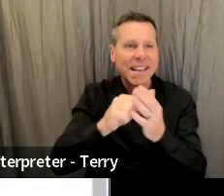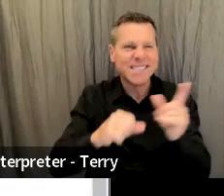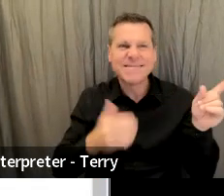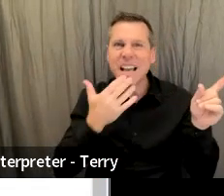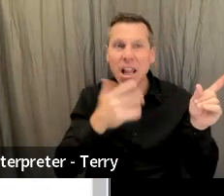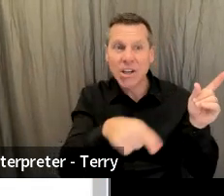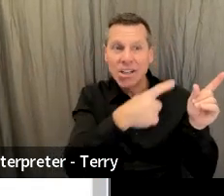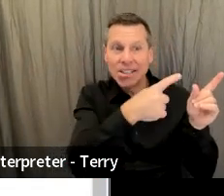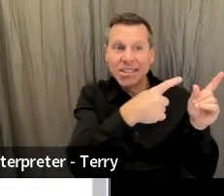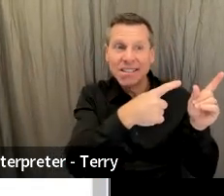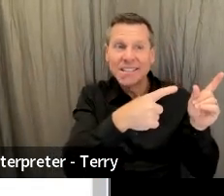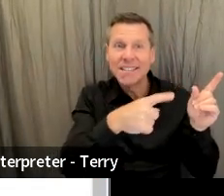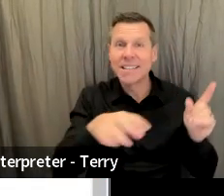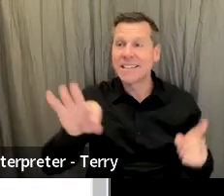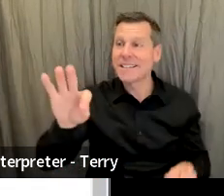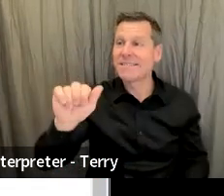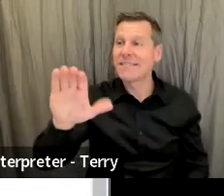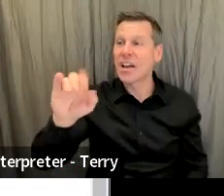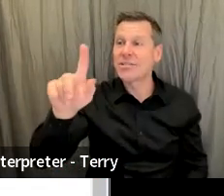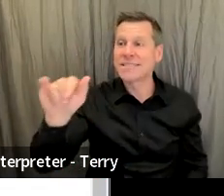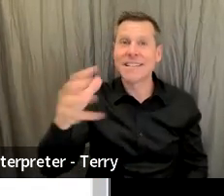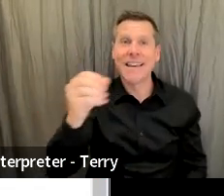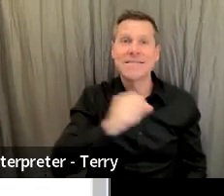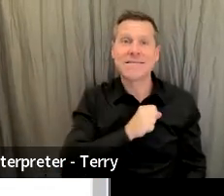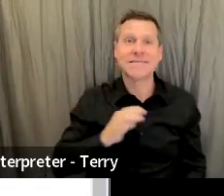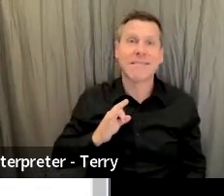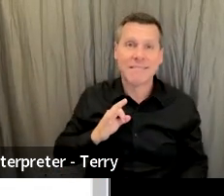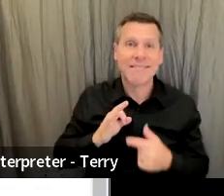under faculty and staff and it takes a little bit of thinking to get their resources and forms.